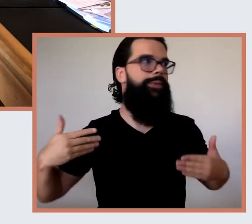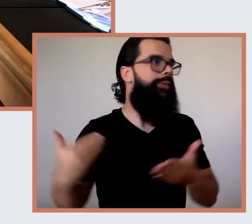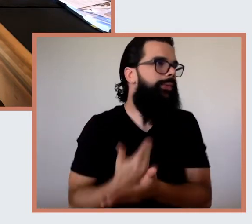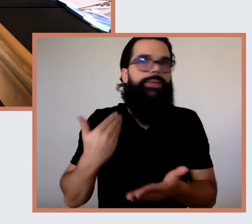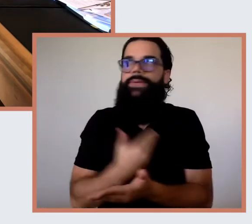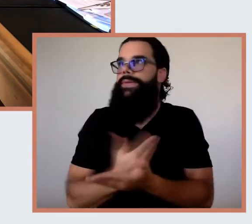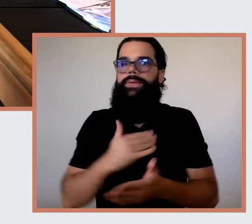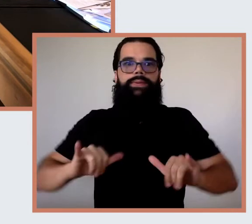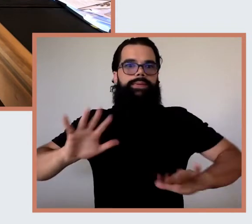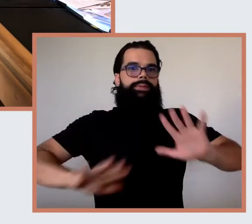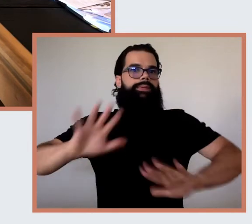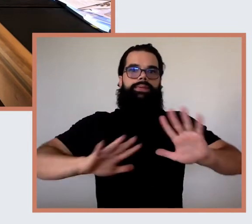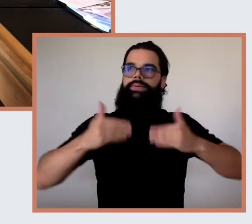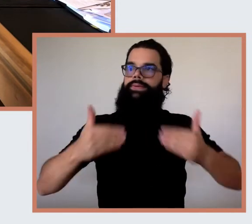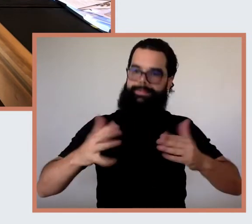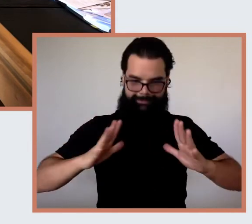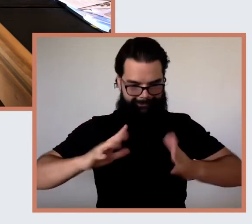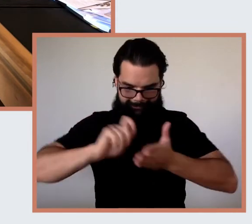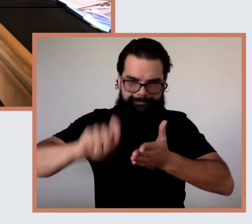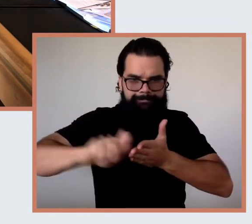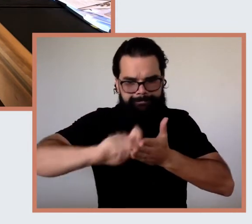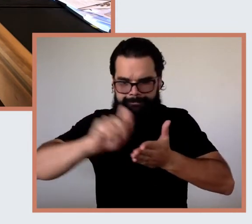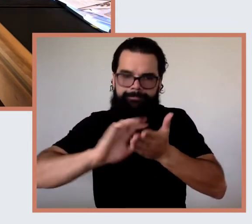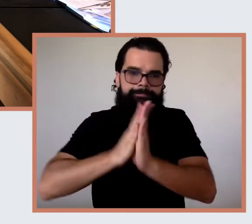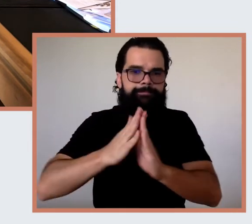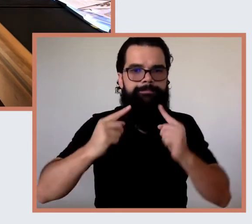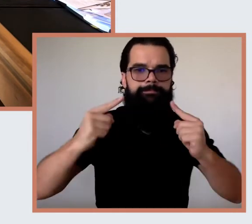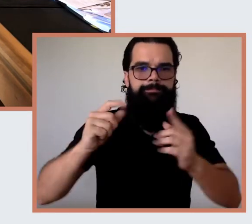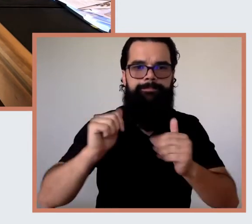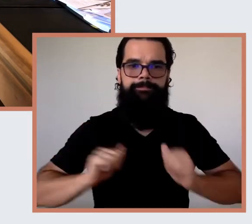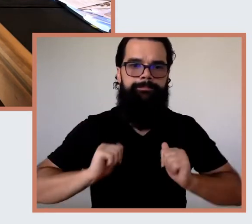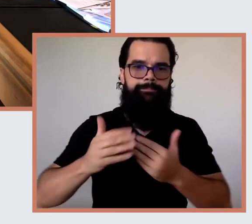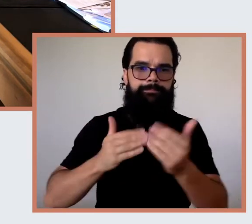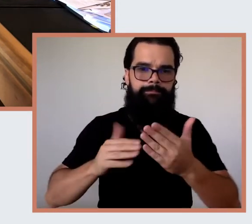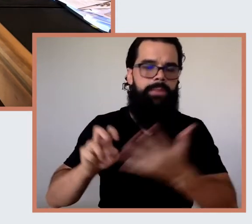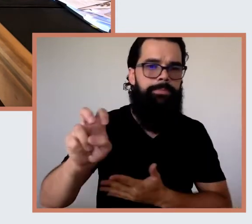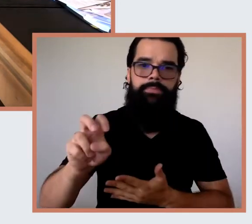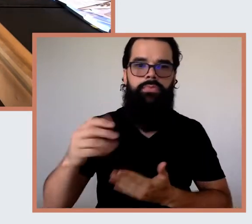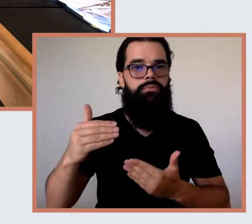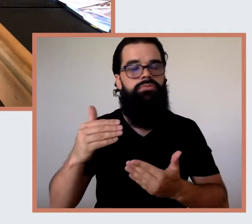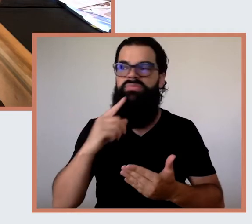somebody brand new writers do what I did when I first started writing, as an actor, I went, oh, I'm just going to start first off, I don't need the outline.